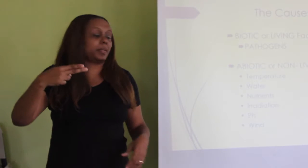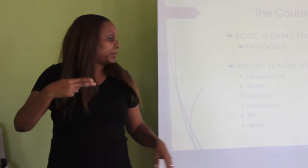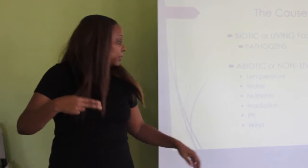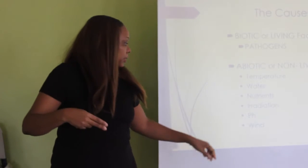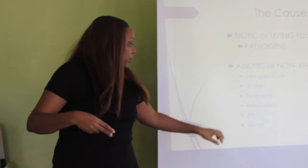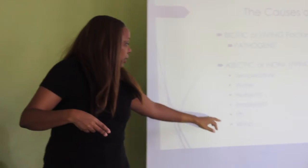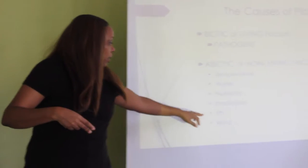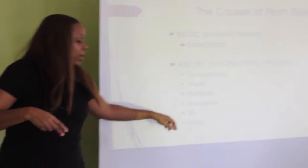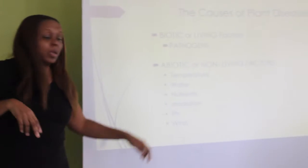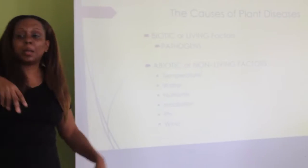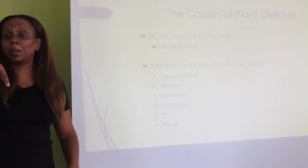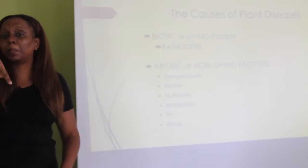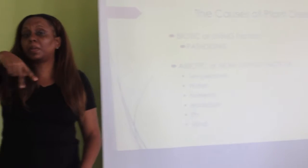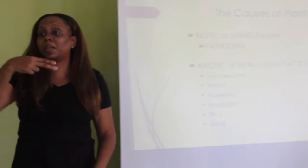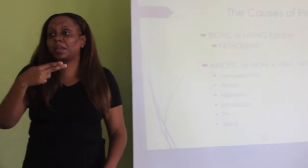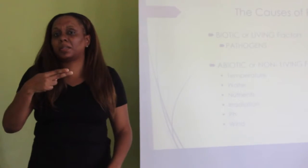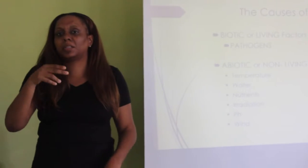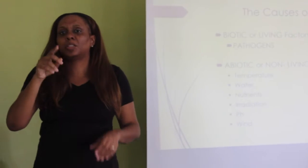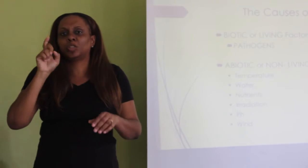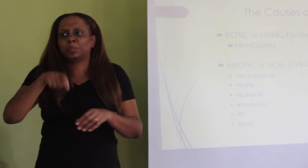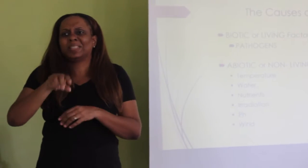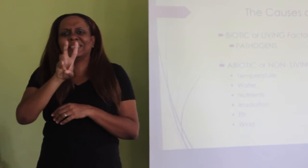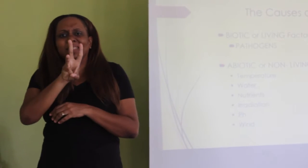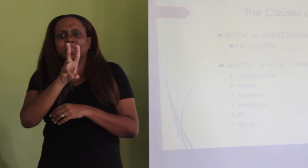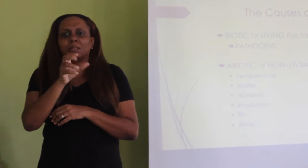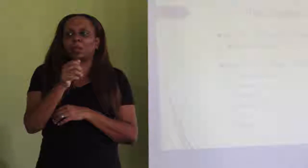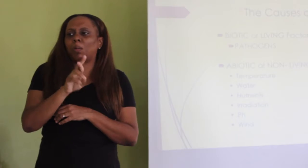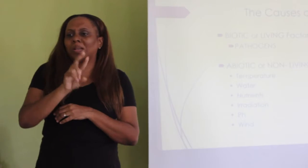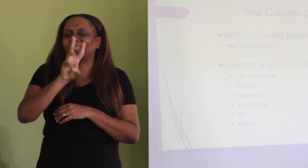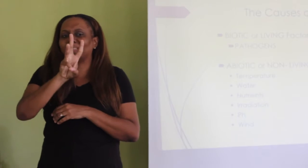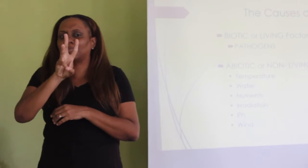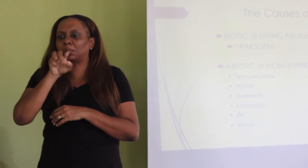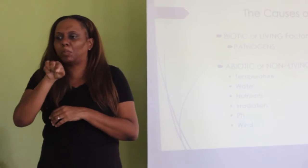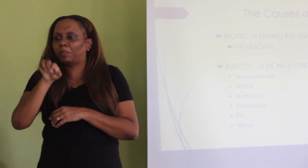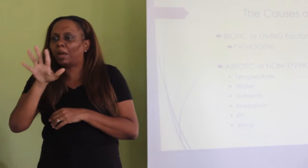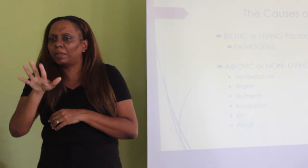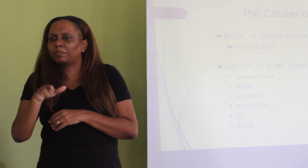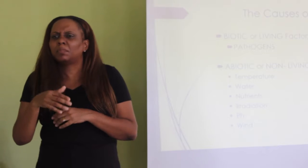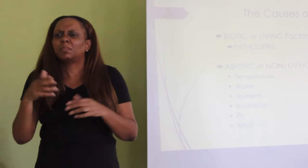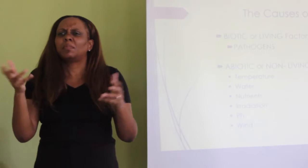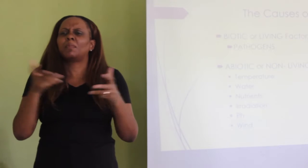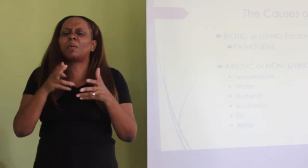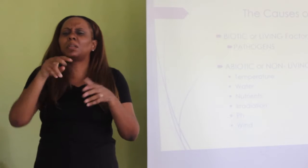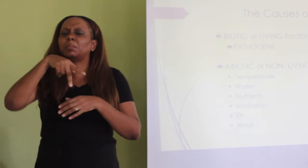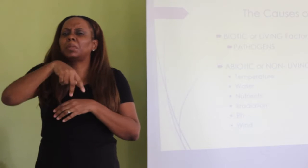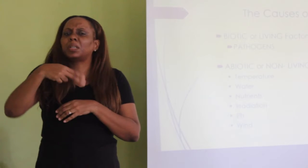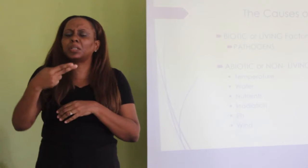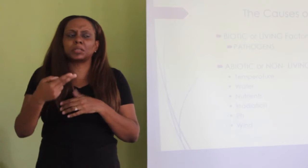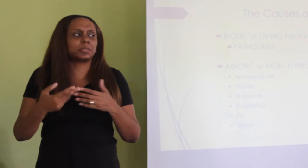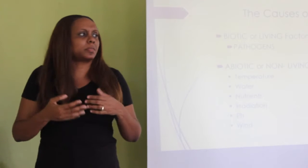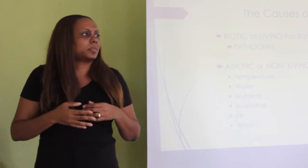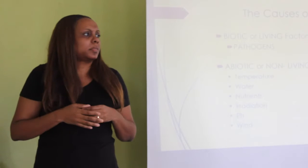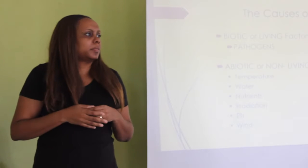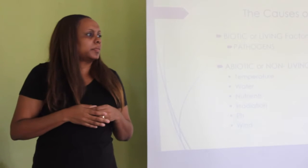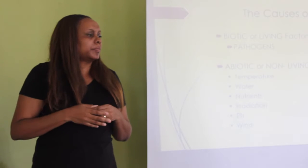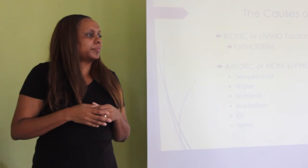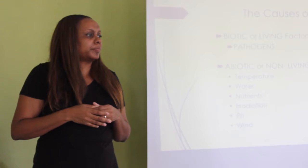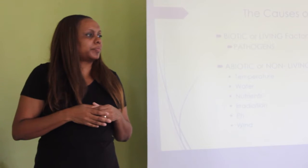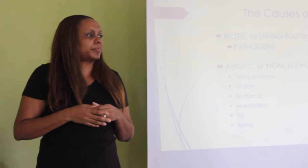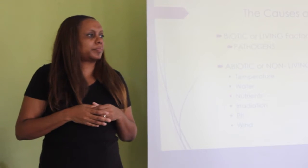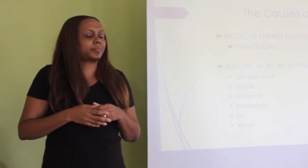six point five and the ph basically as we will revise right now to say that you have either acid